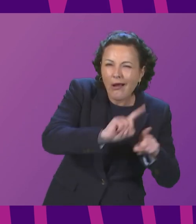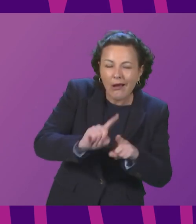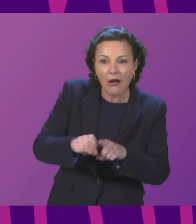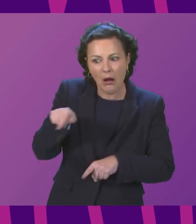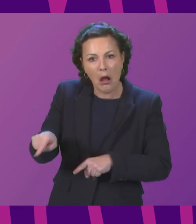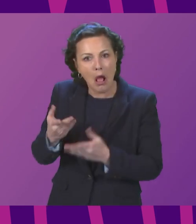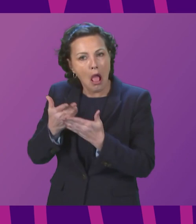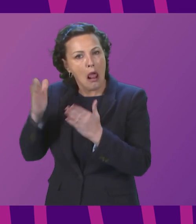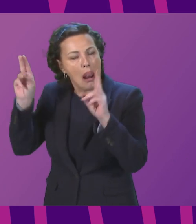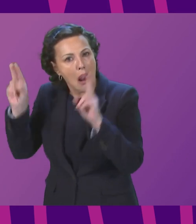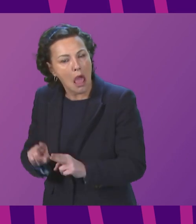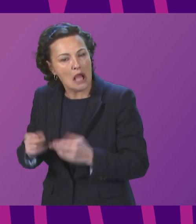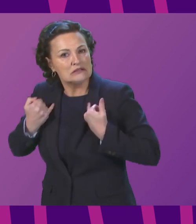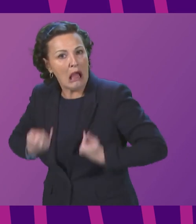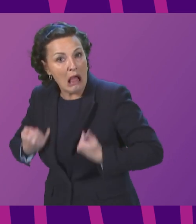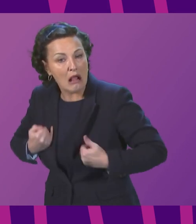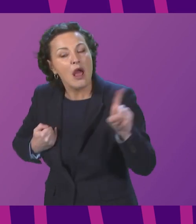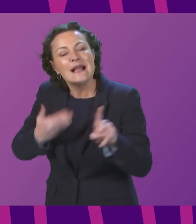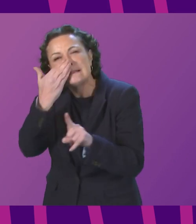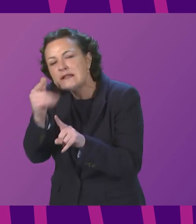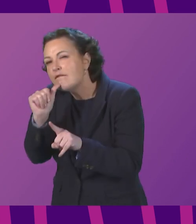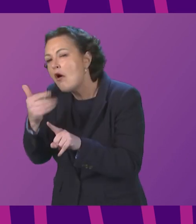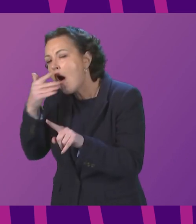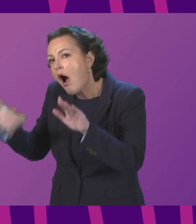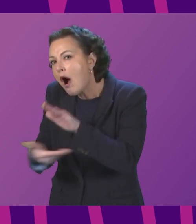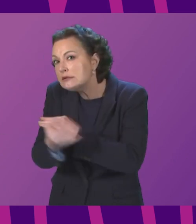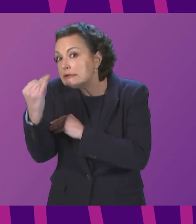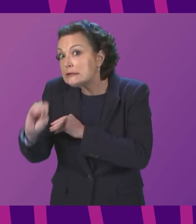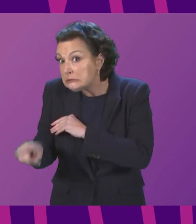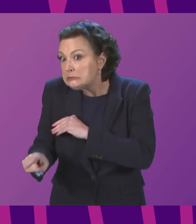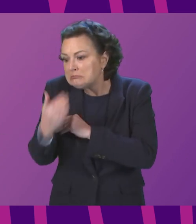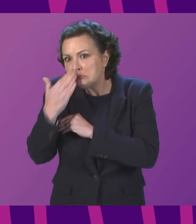is most prevalent at the moment, appears to be strengthening. Indeed, the fact that the